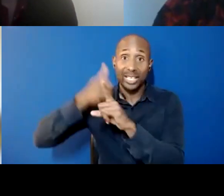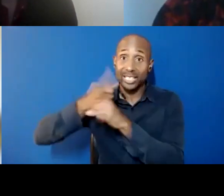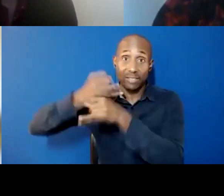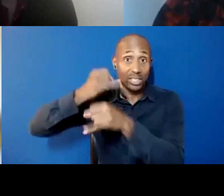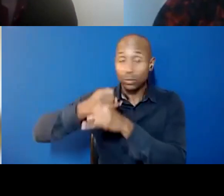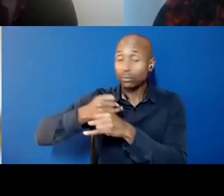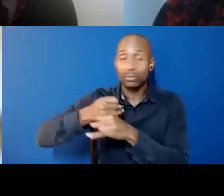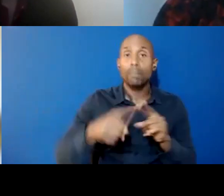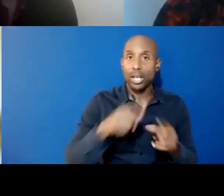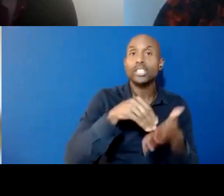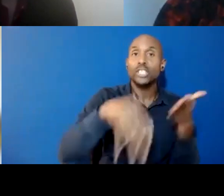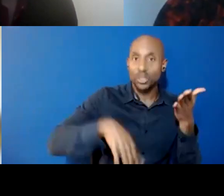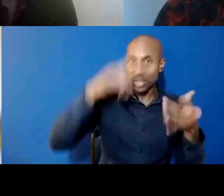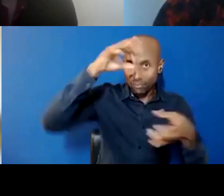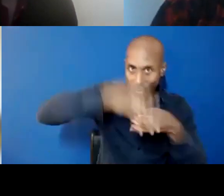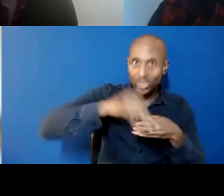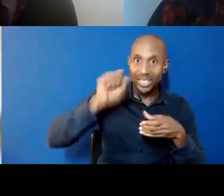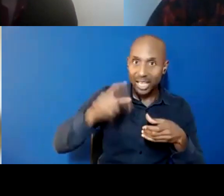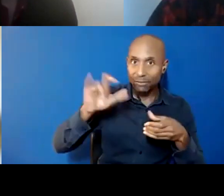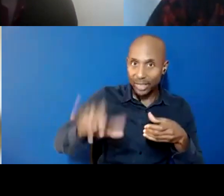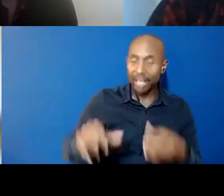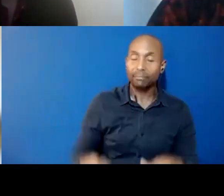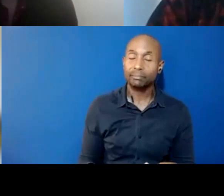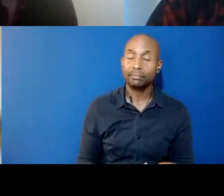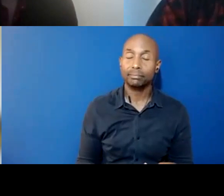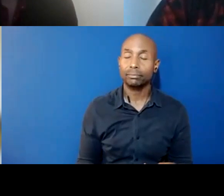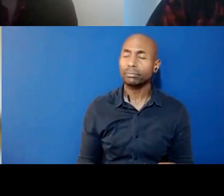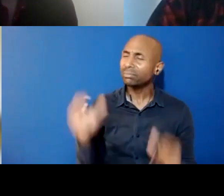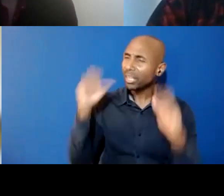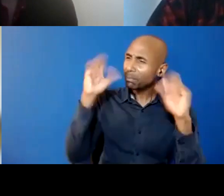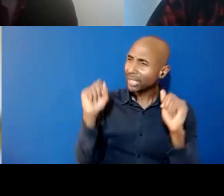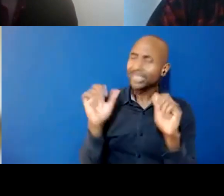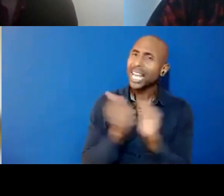Did you - How did you get that decision put out?